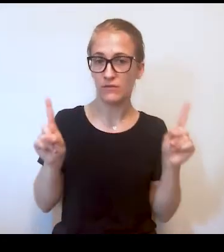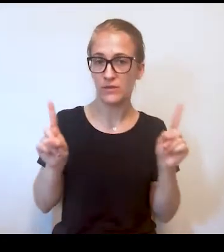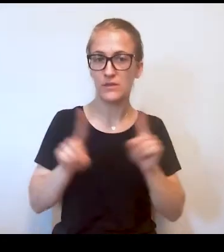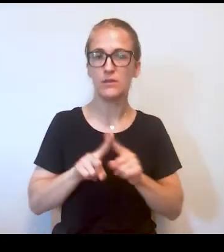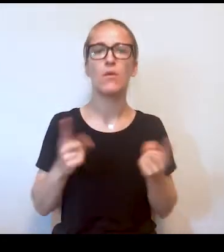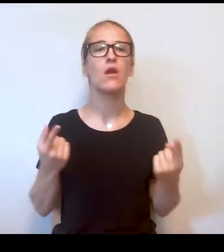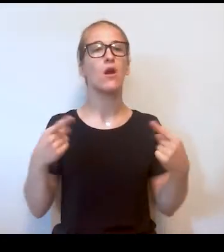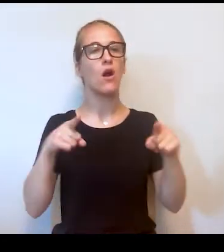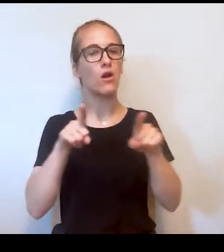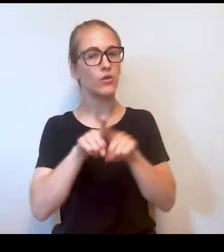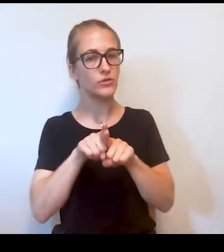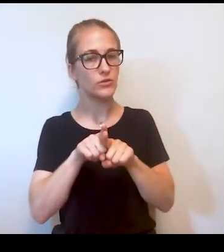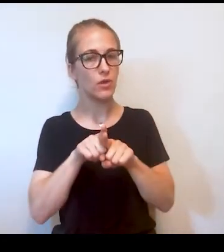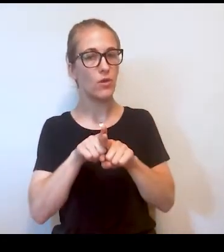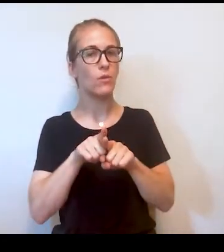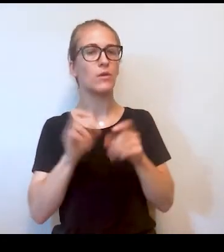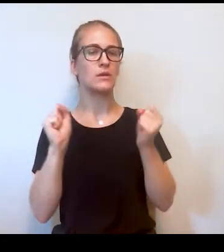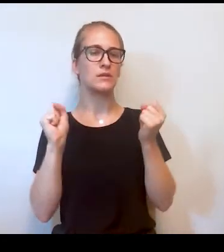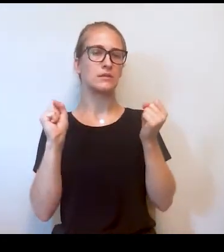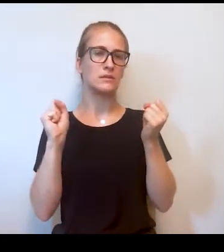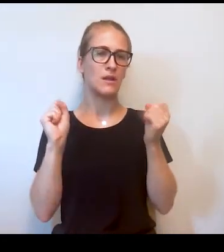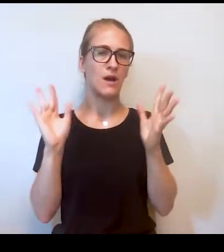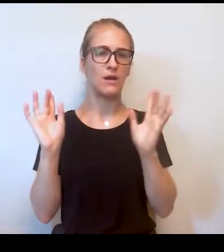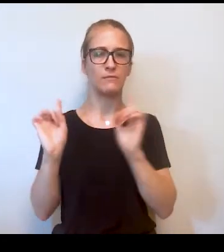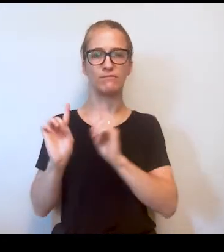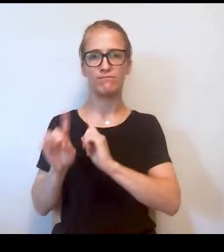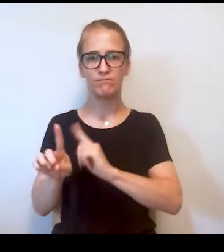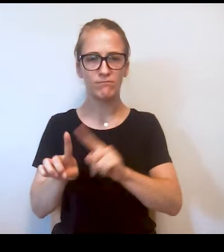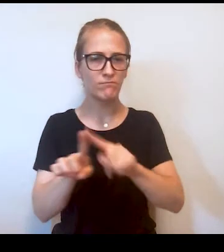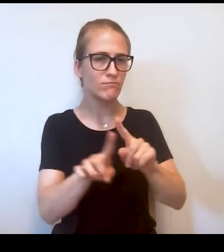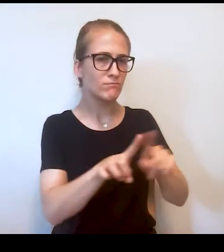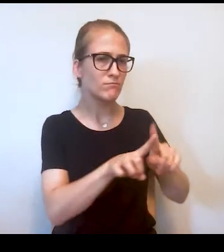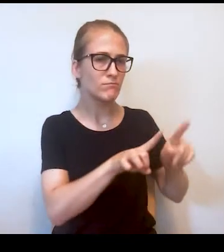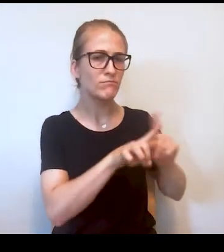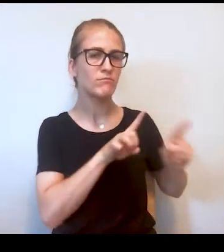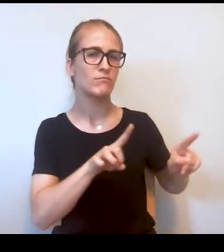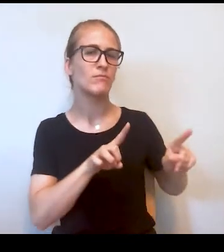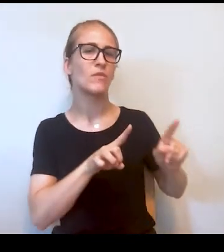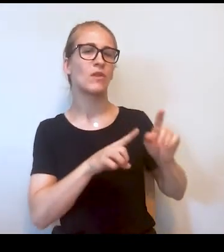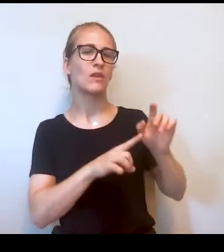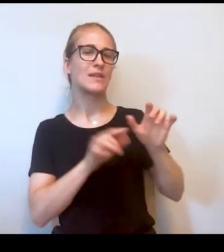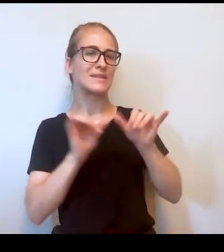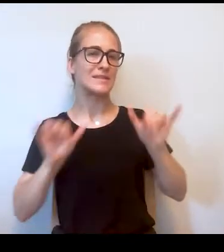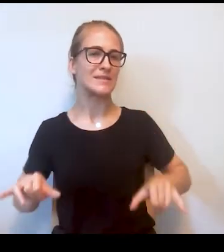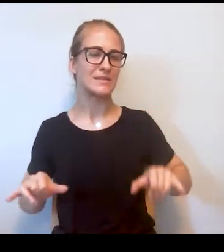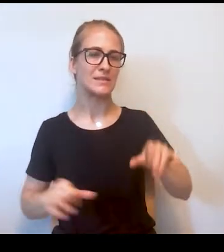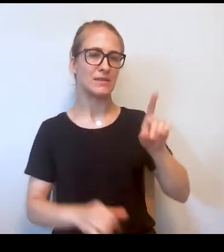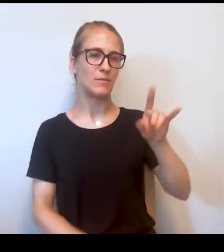but also various forms of system dysfunction